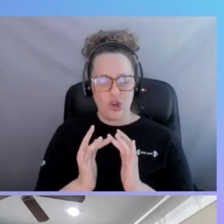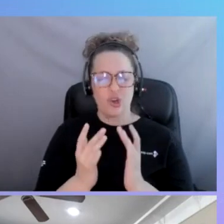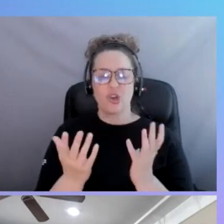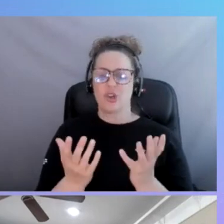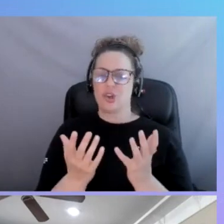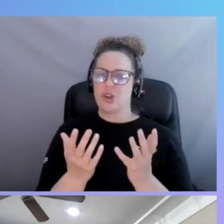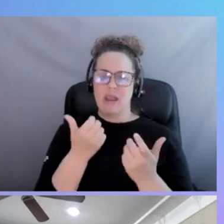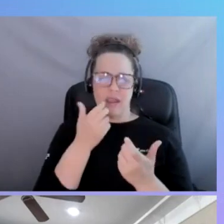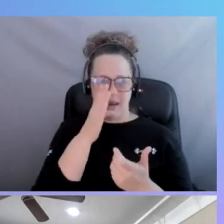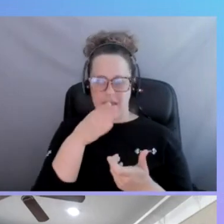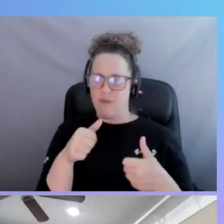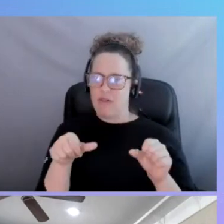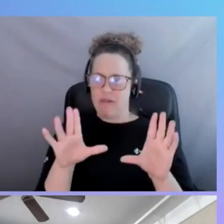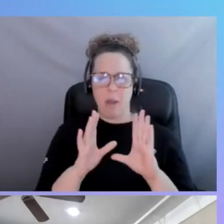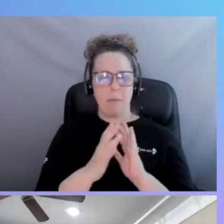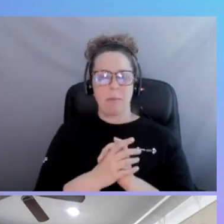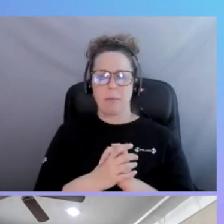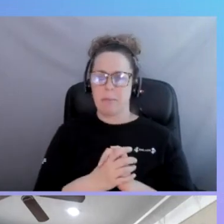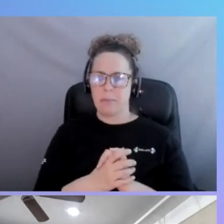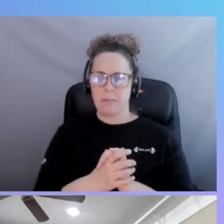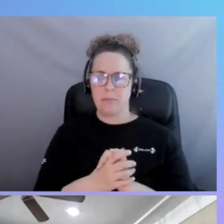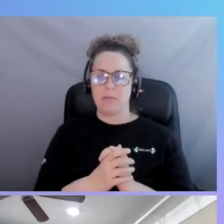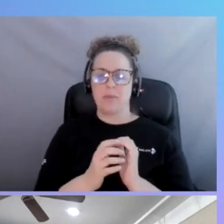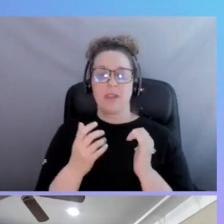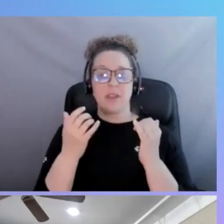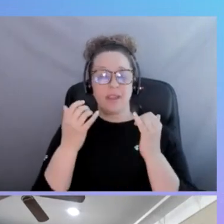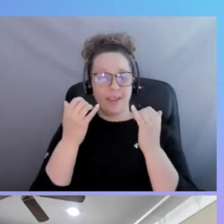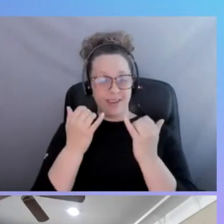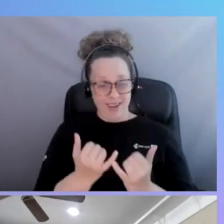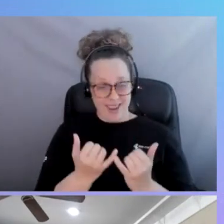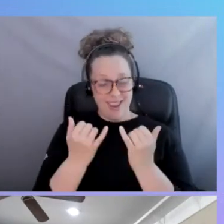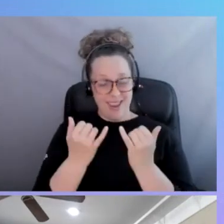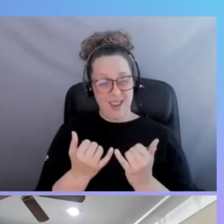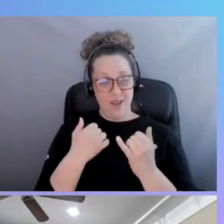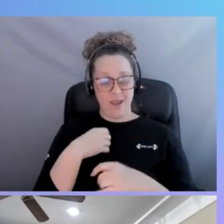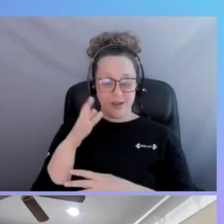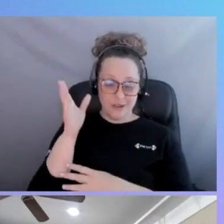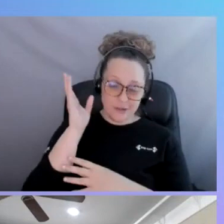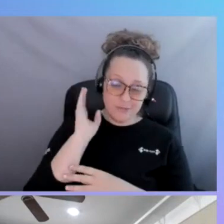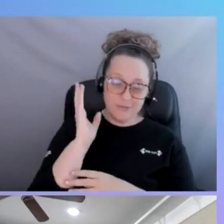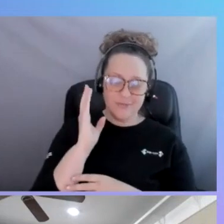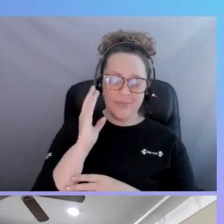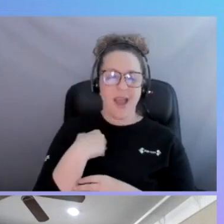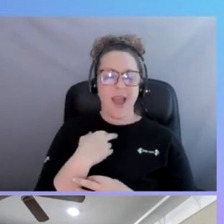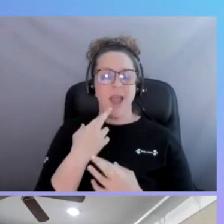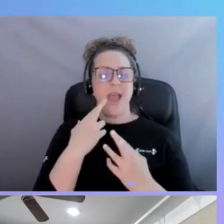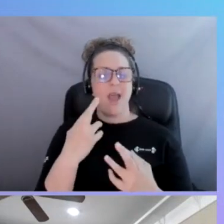with that, I hope I've given you some things to think about. I